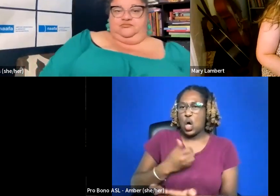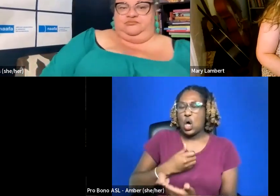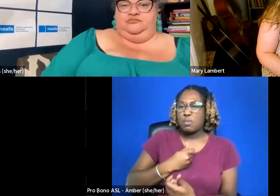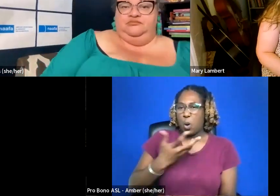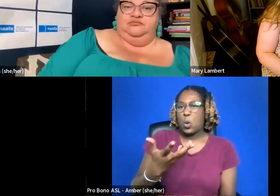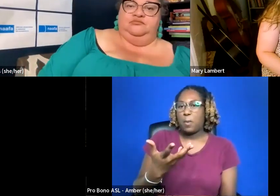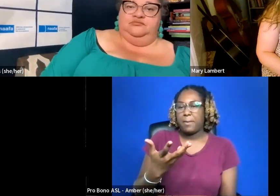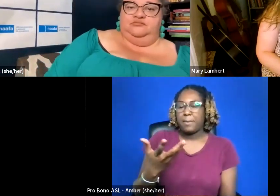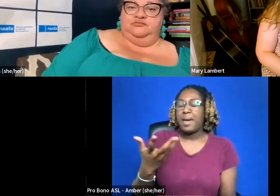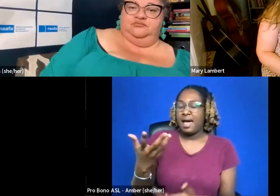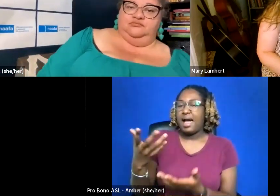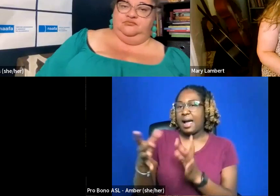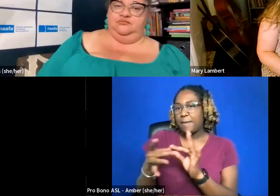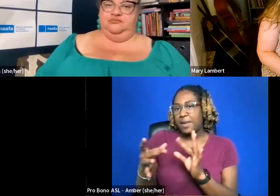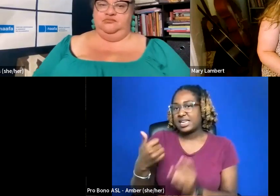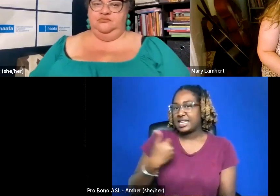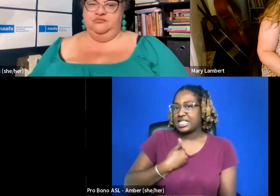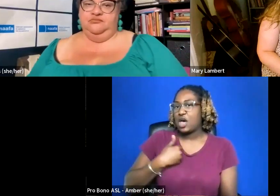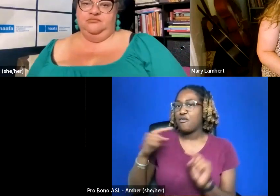I mentioned self-harm and